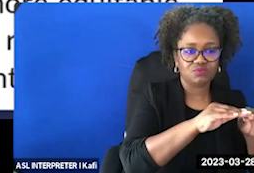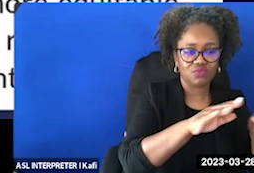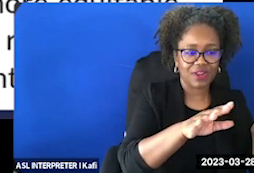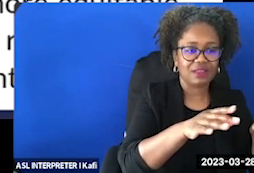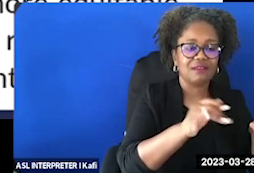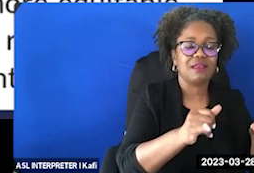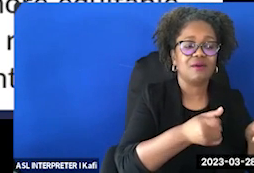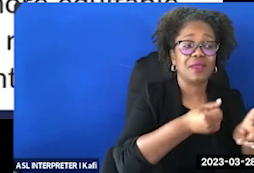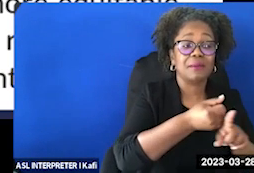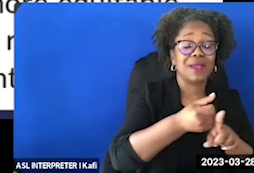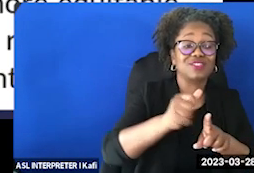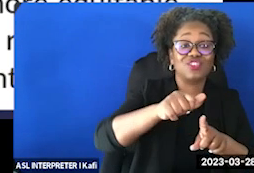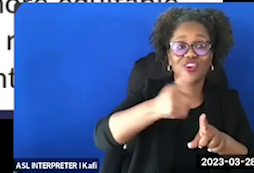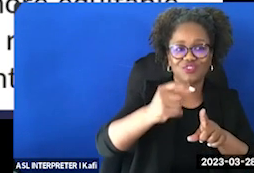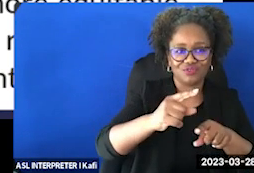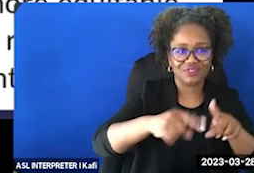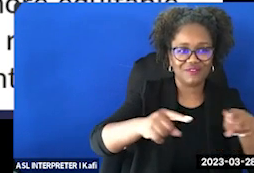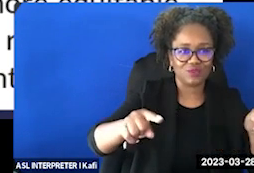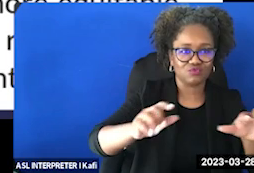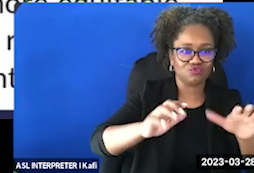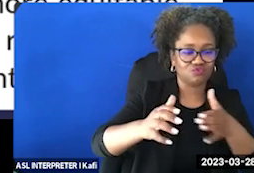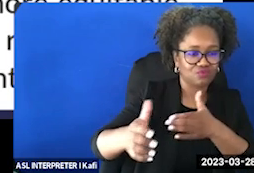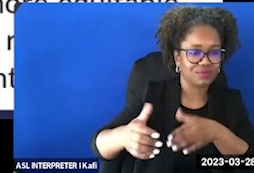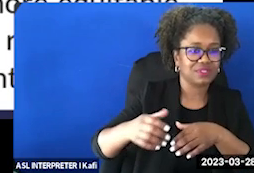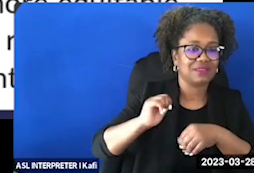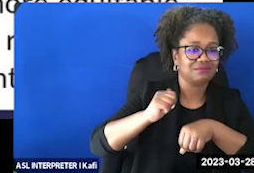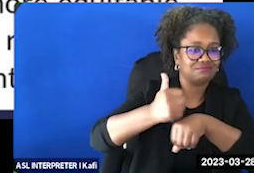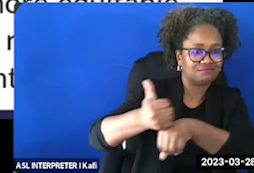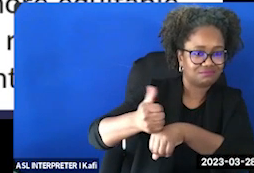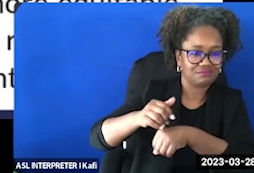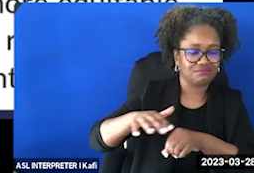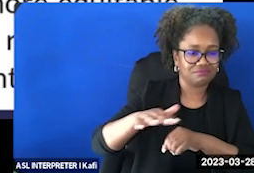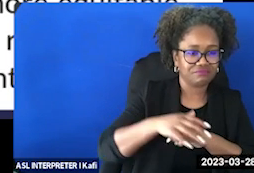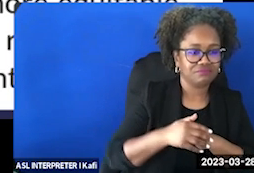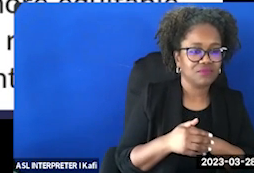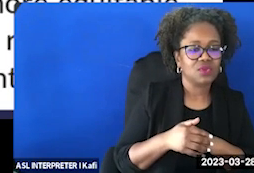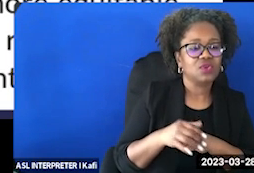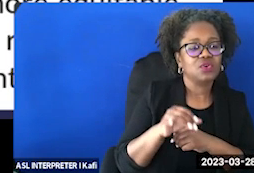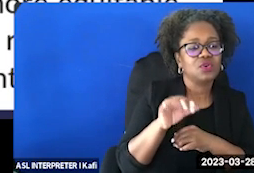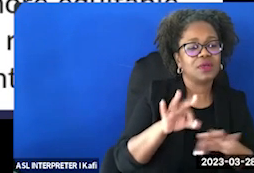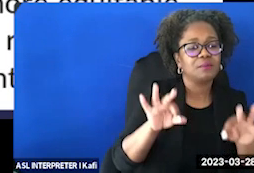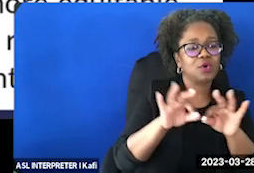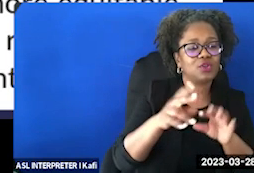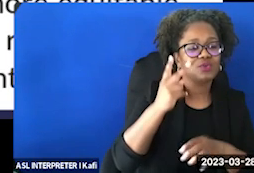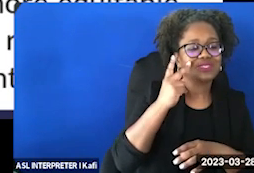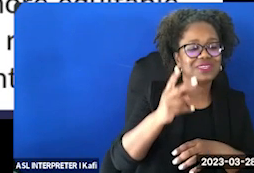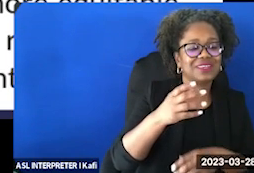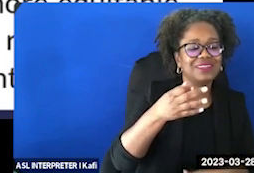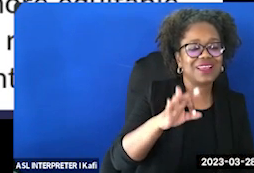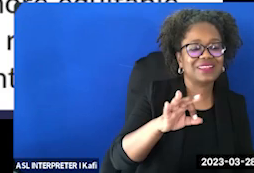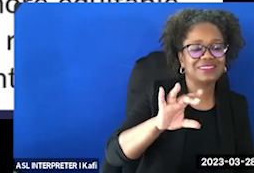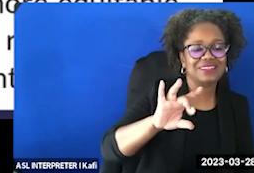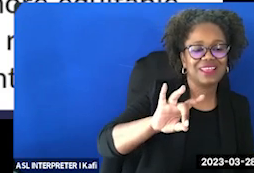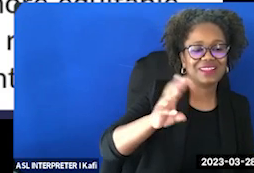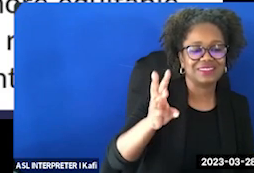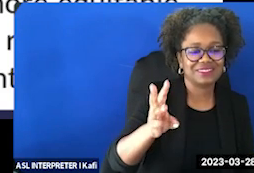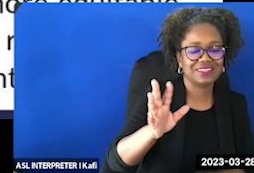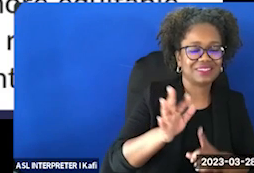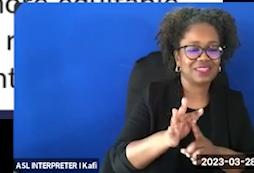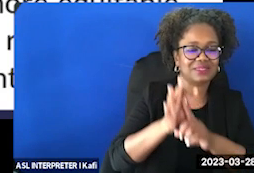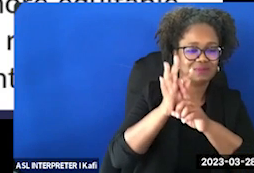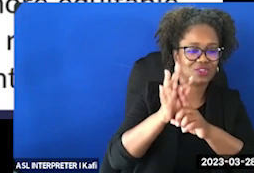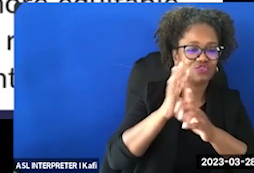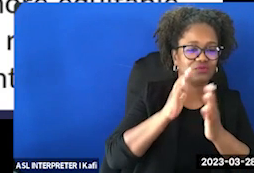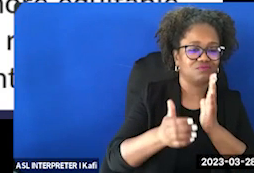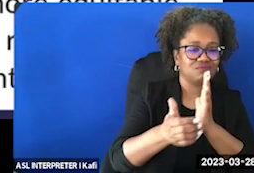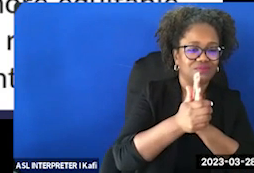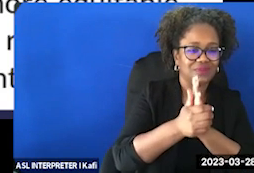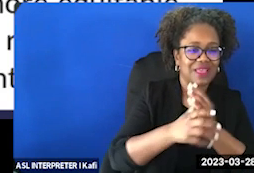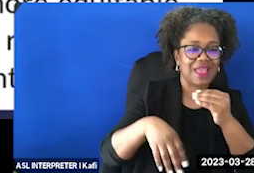Debbie Stine, Science & Technology Policy Academy: And then you'll see here an important thing was 1986, where there was a special clause that was added to the higher education act to ensure that funding was allocated